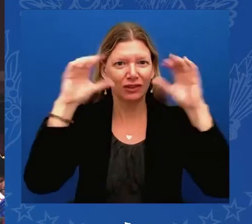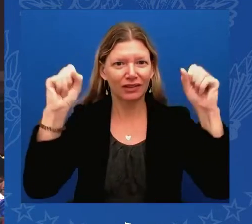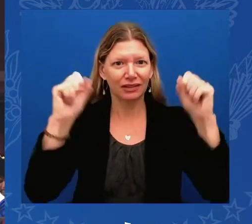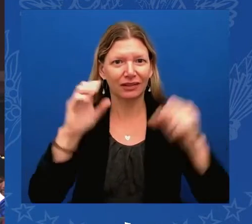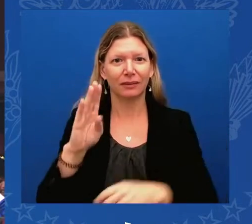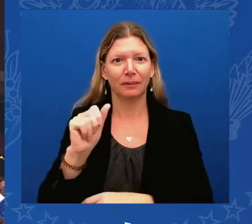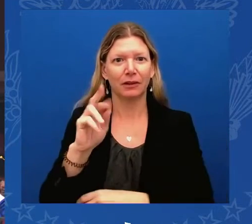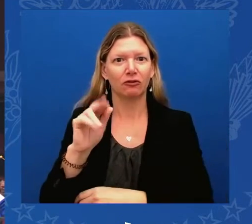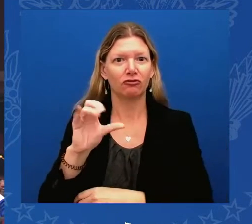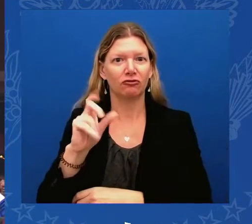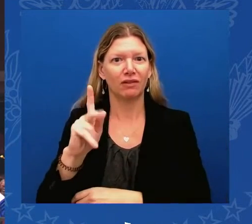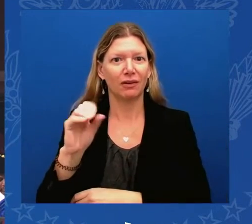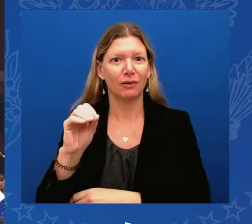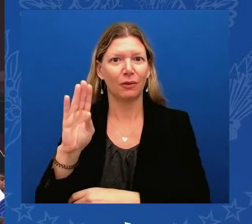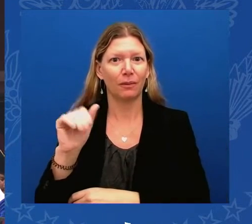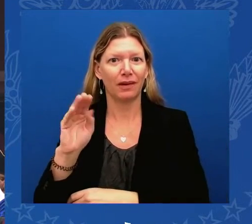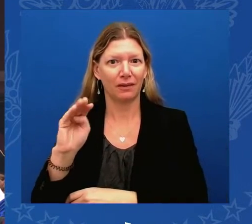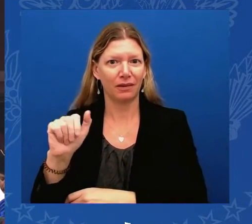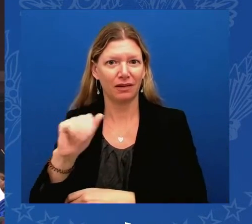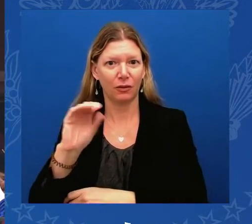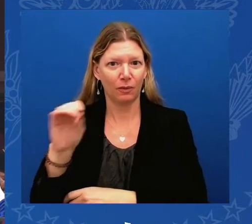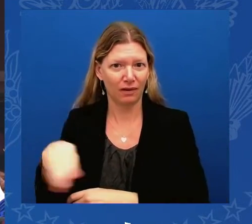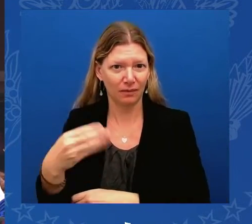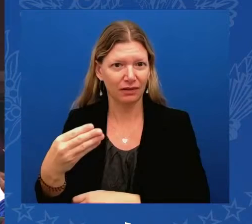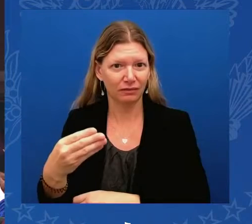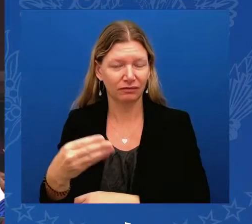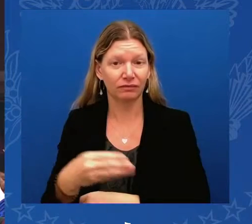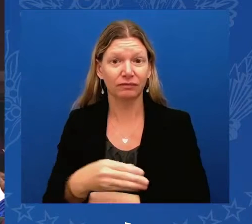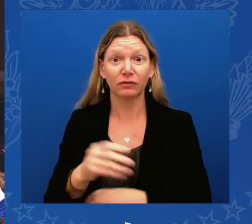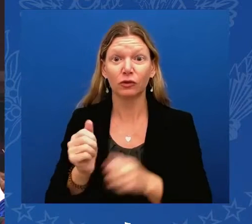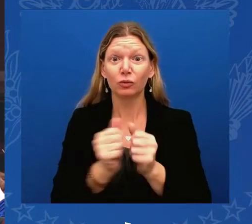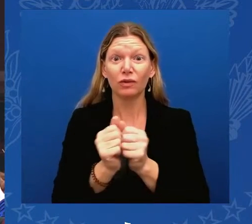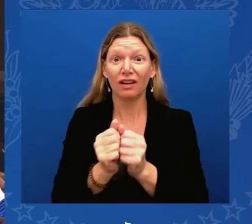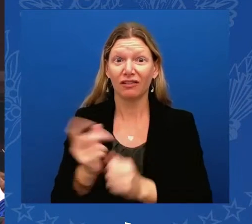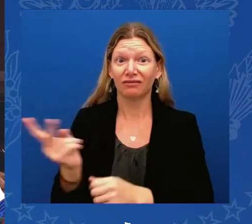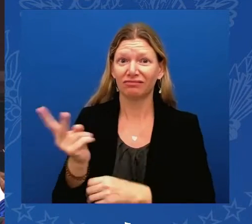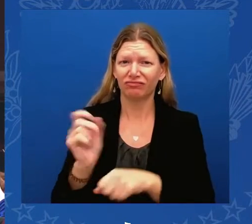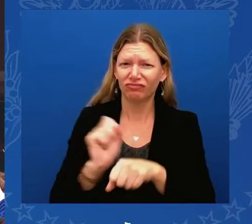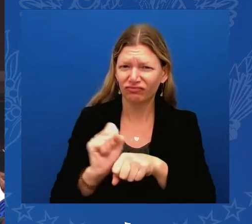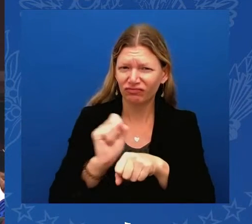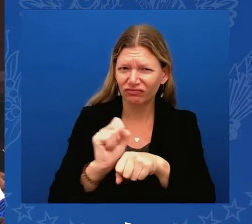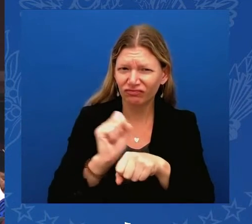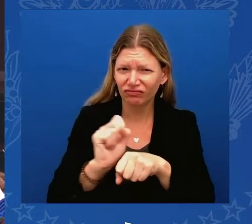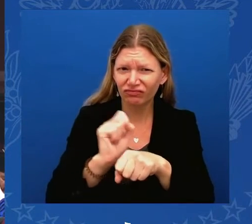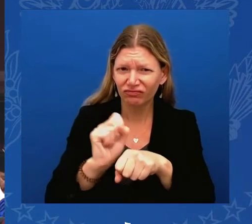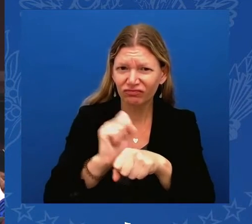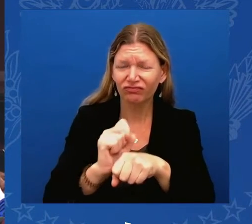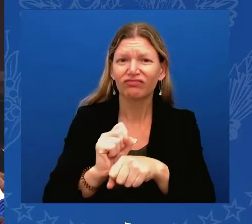Together, President Obama and Vice President Biden change the way Americans experience health care